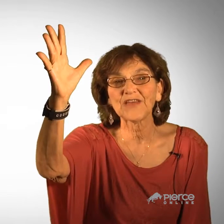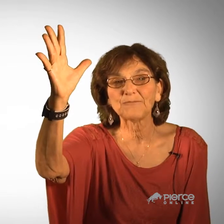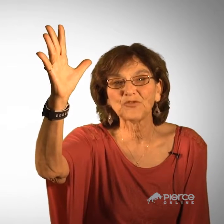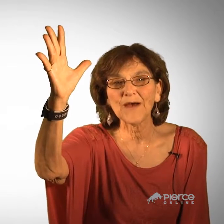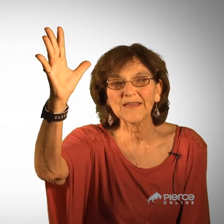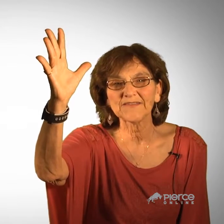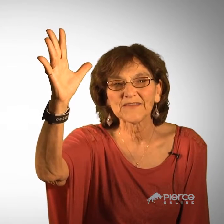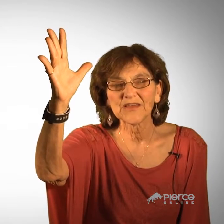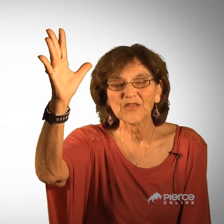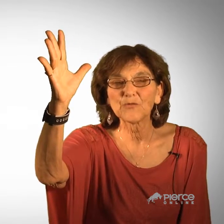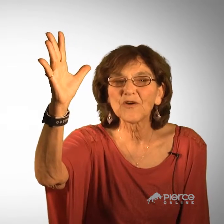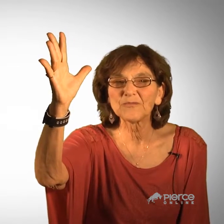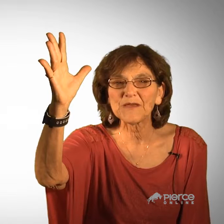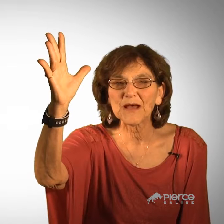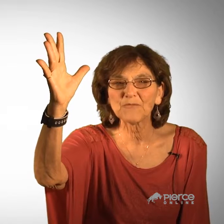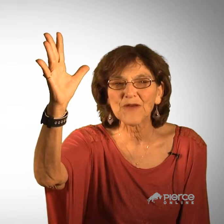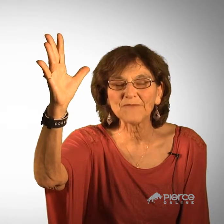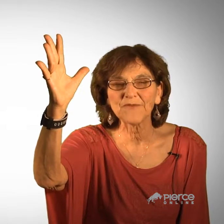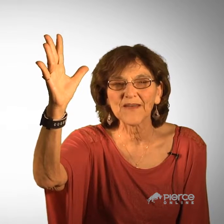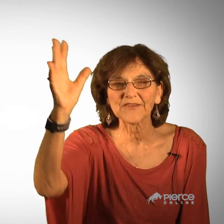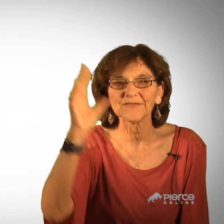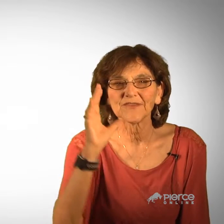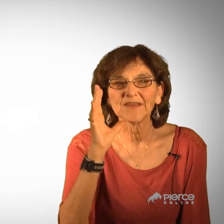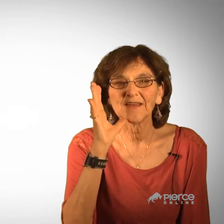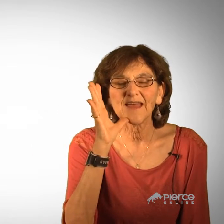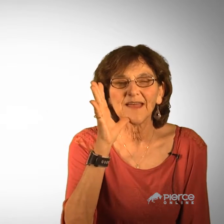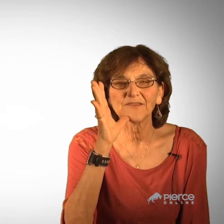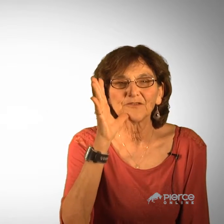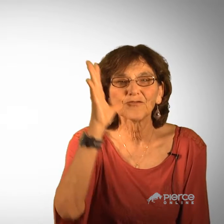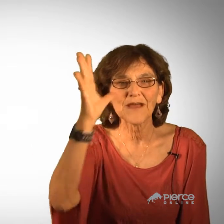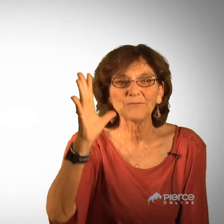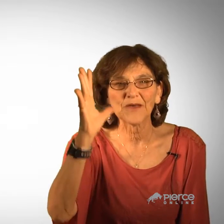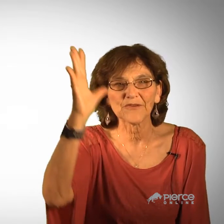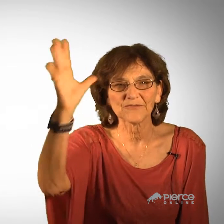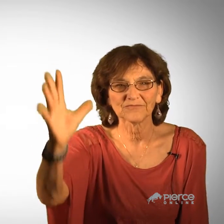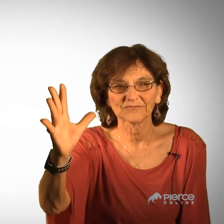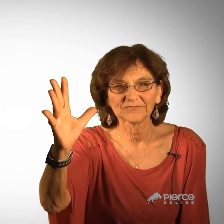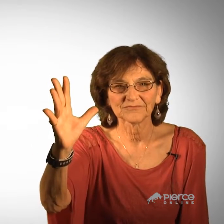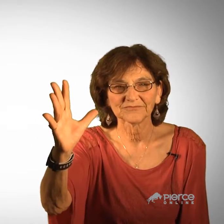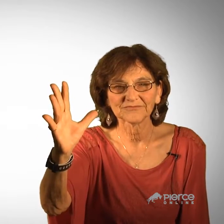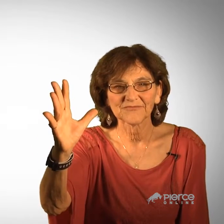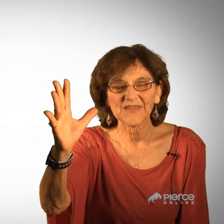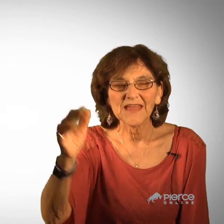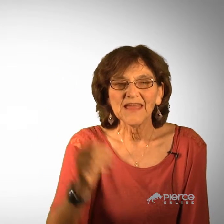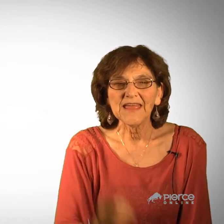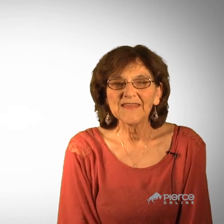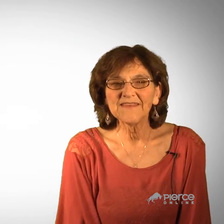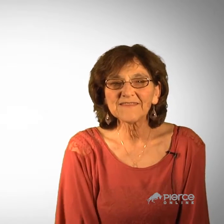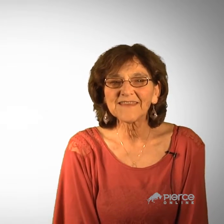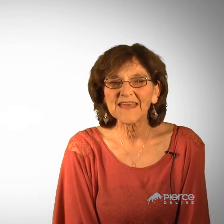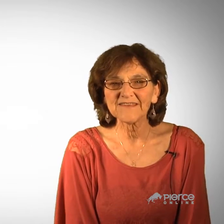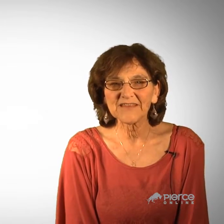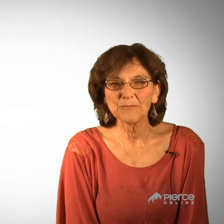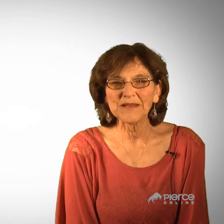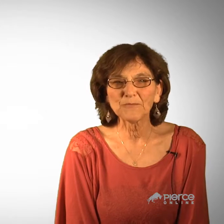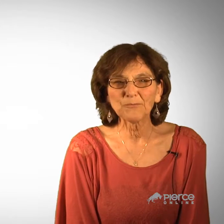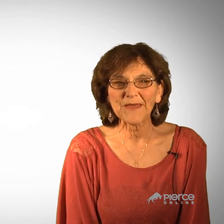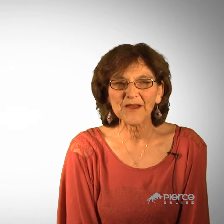twice, the words become GRANDFATHER and GRANDMOTHER. In this case a minimal pair